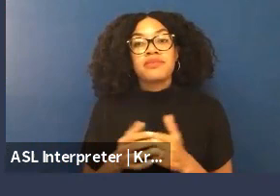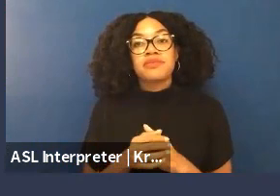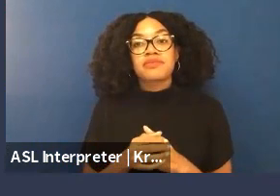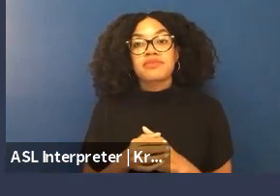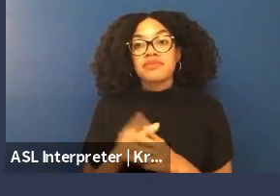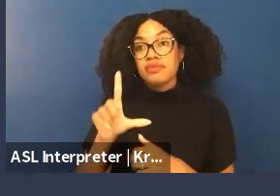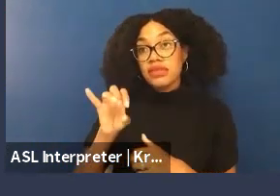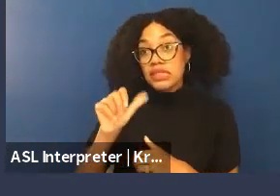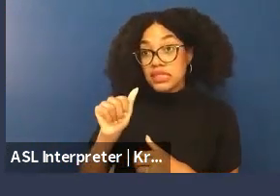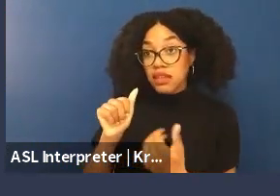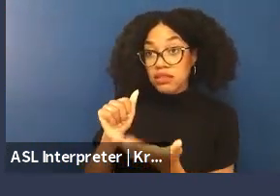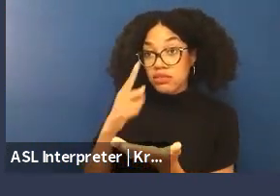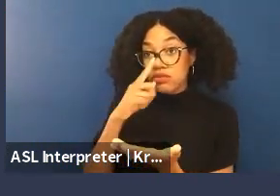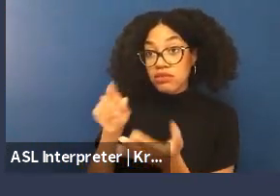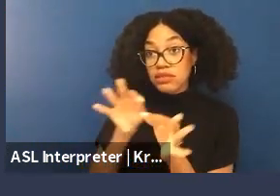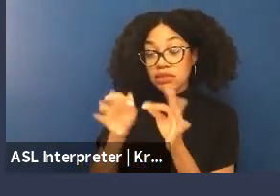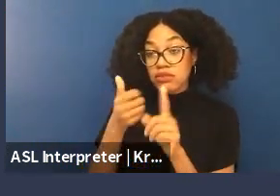you tell us a little bit about yourself? Just give us a little introduction.